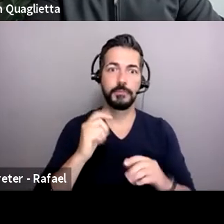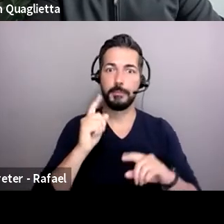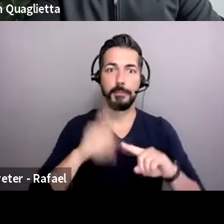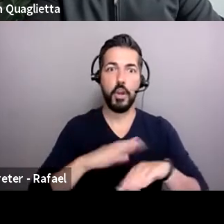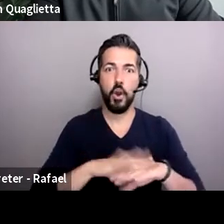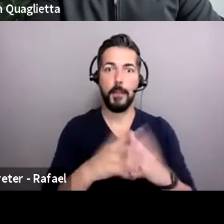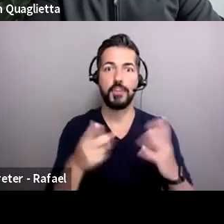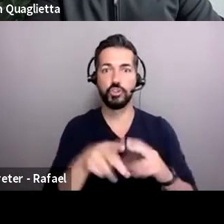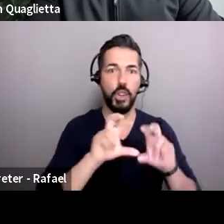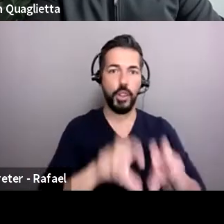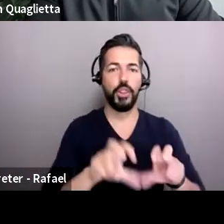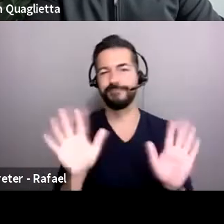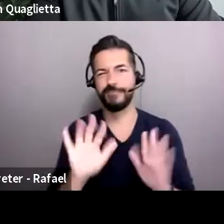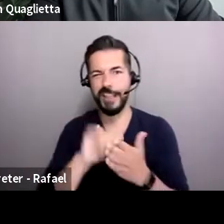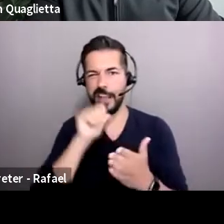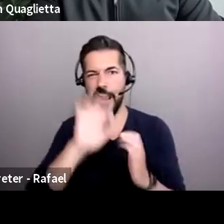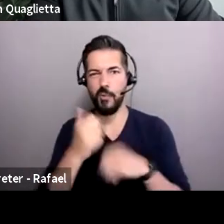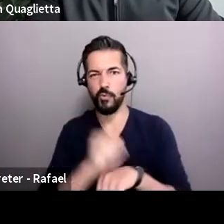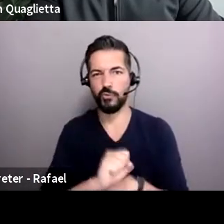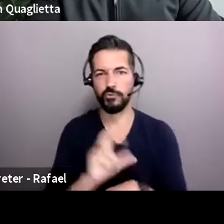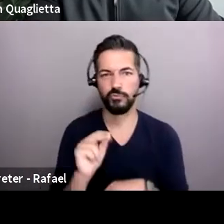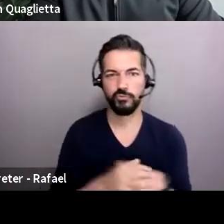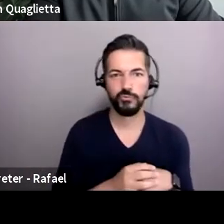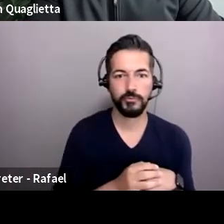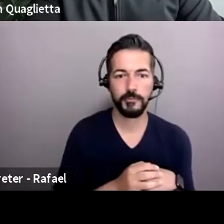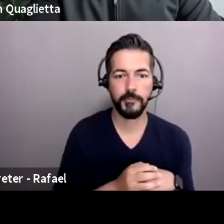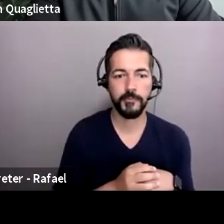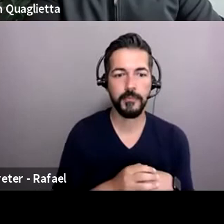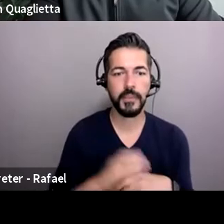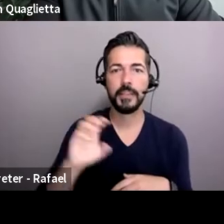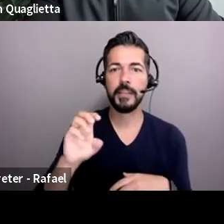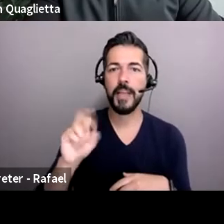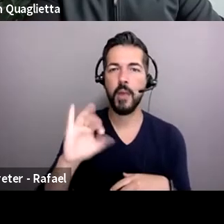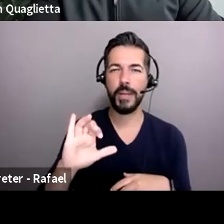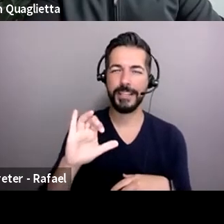Thanks To a question that you ask Joe about is SEO really